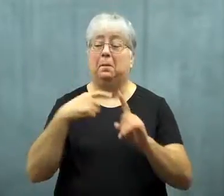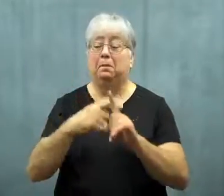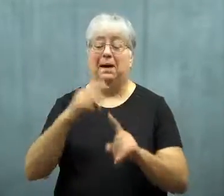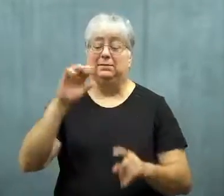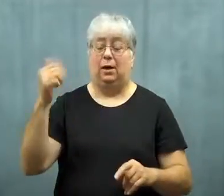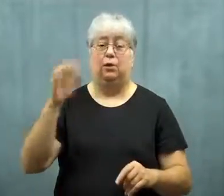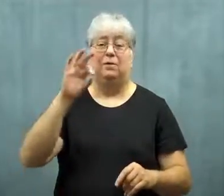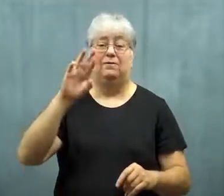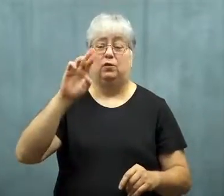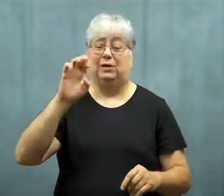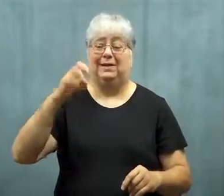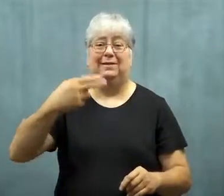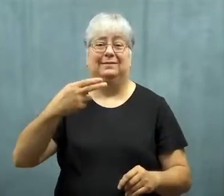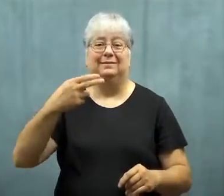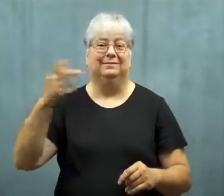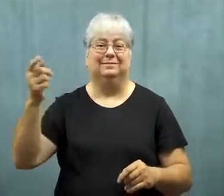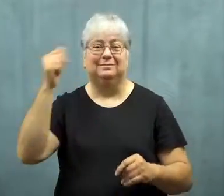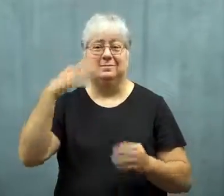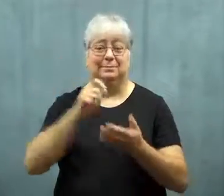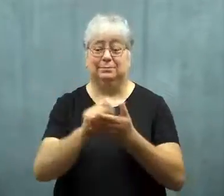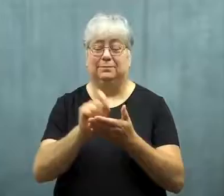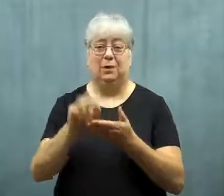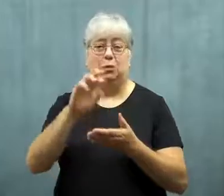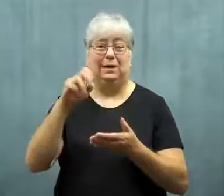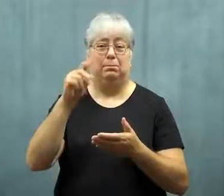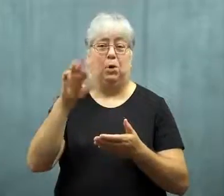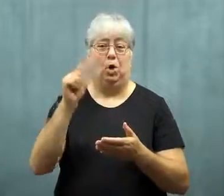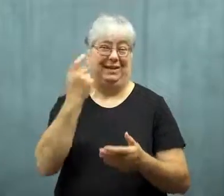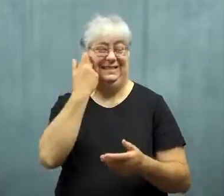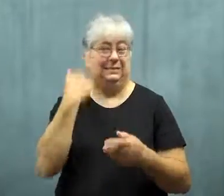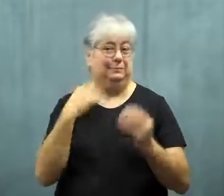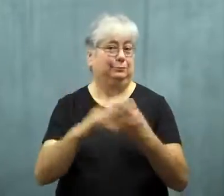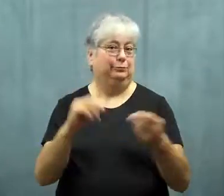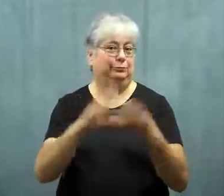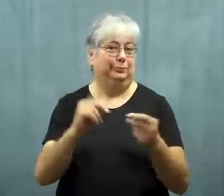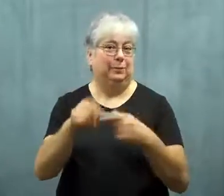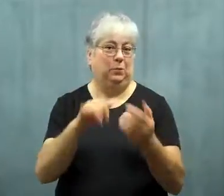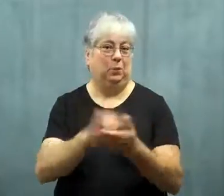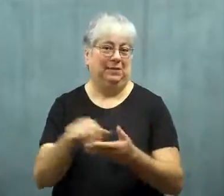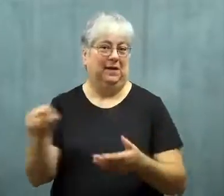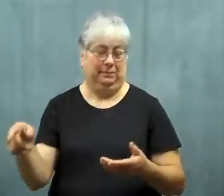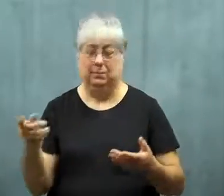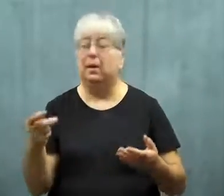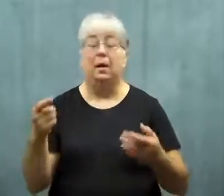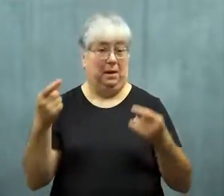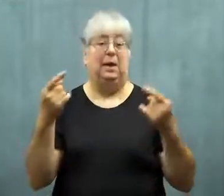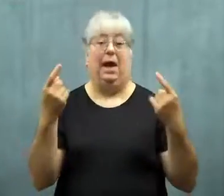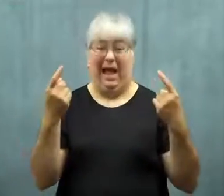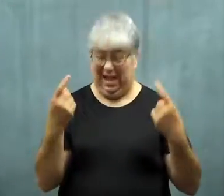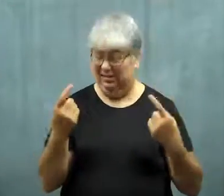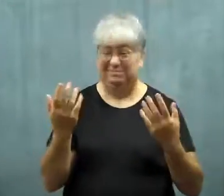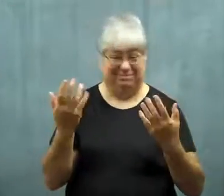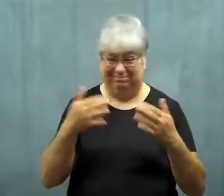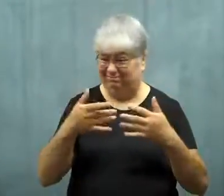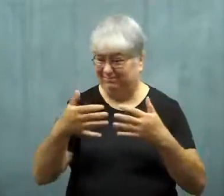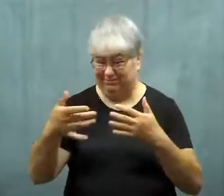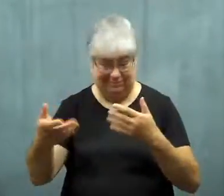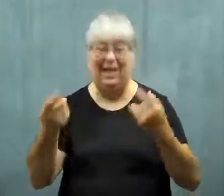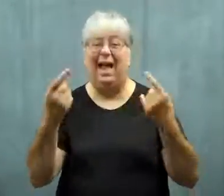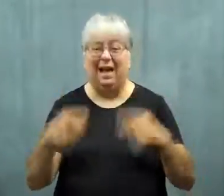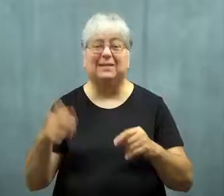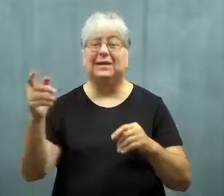and also since the Freeh report, which I did a story on,